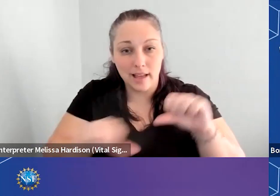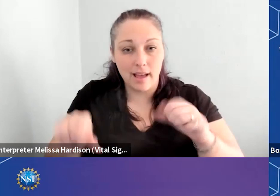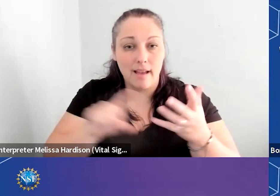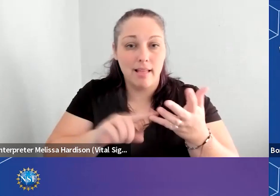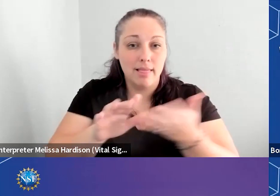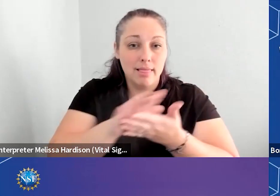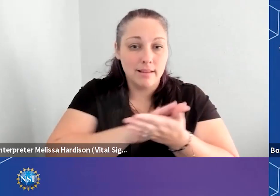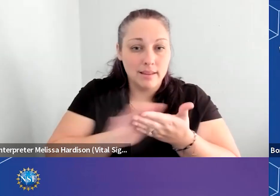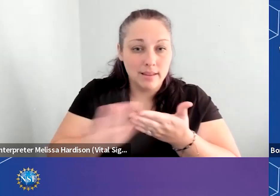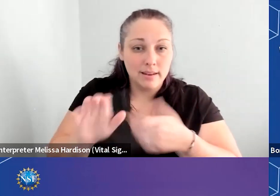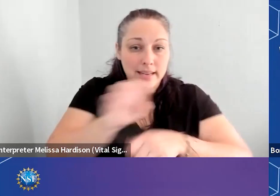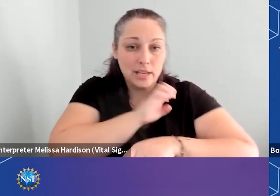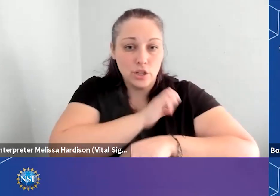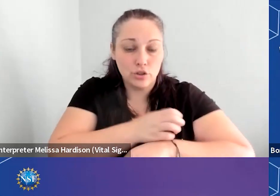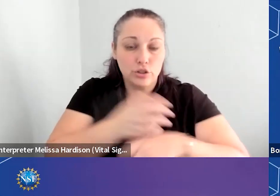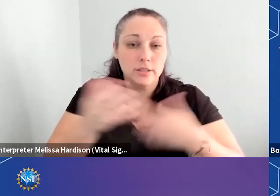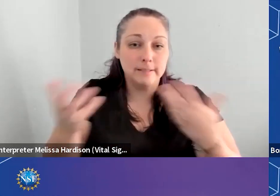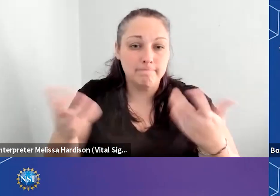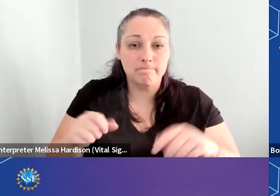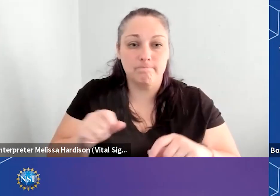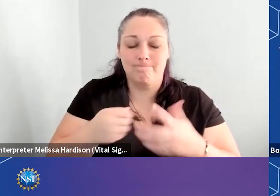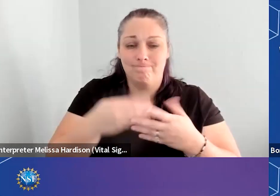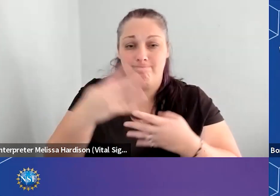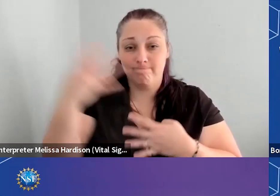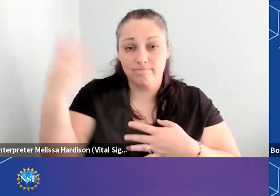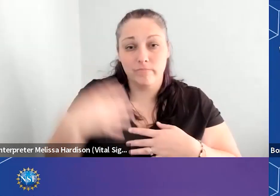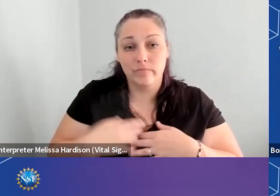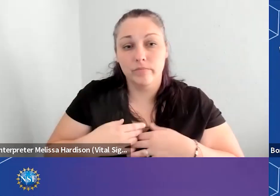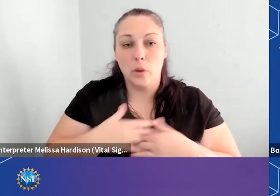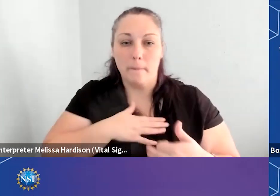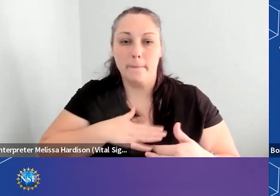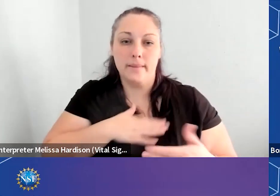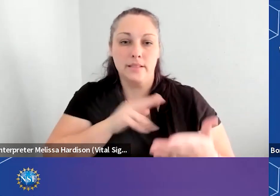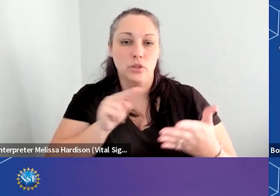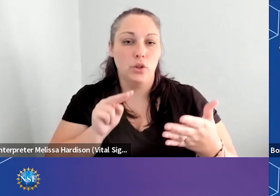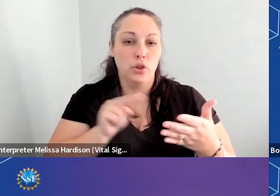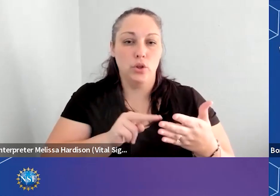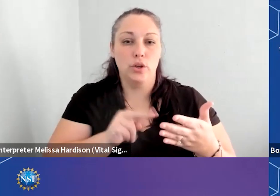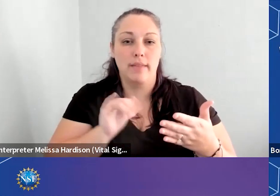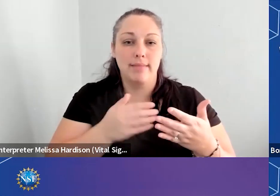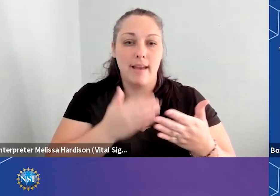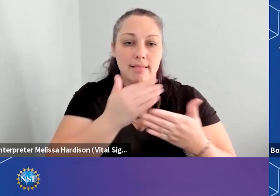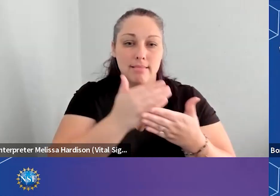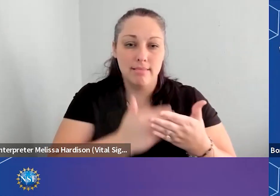So please look at the list that is in the document.